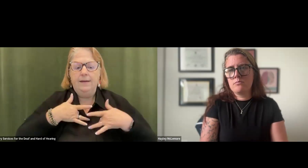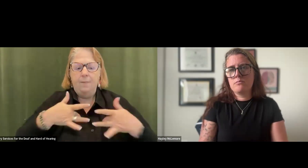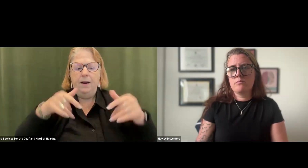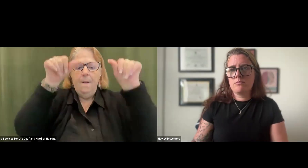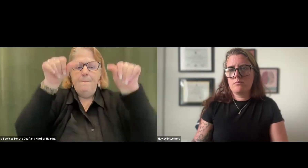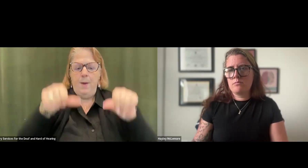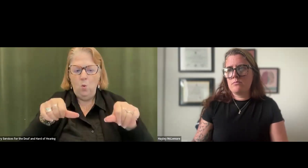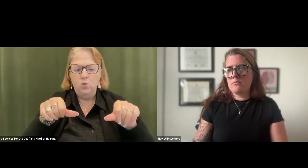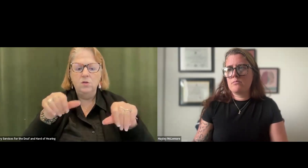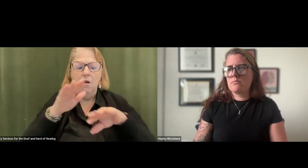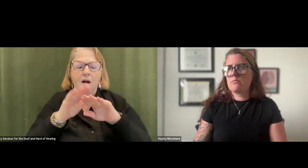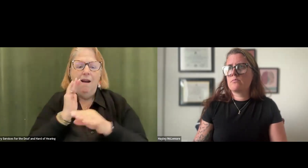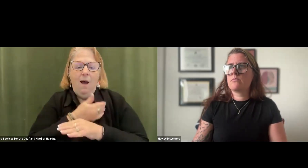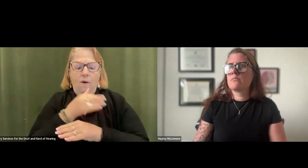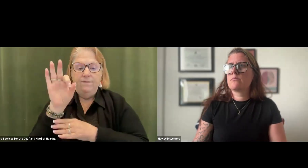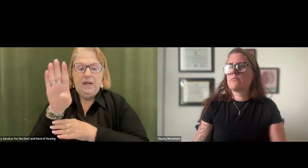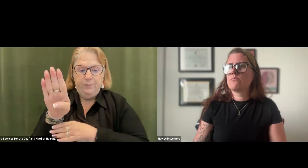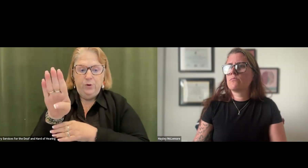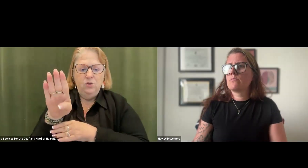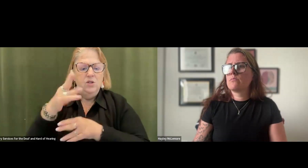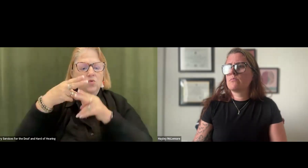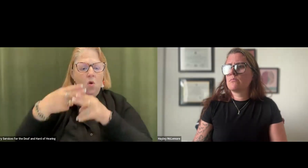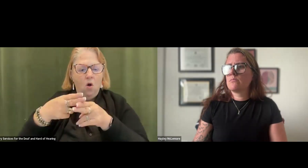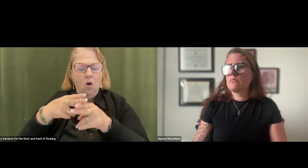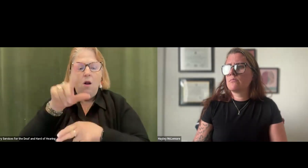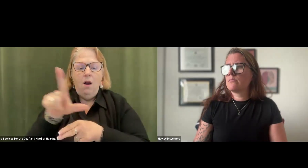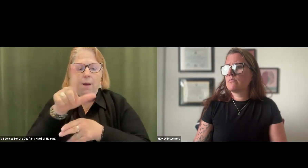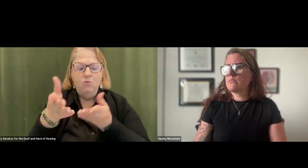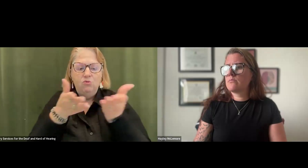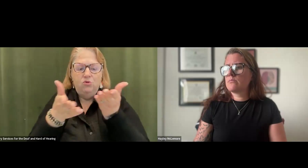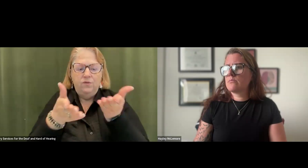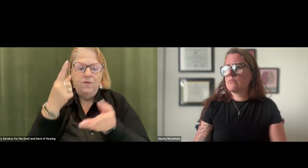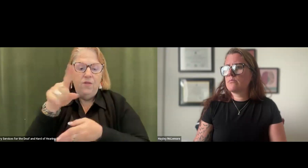I have our flier that has-- Typically, we post our flier on Facebook